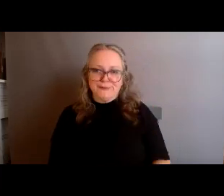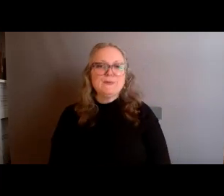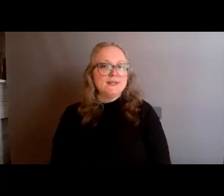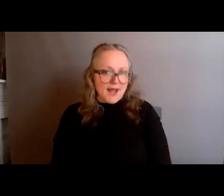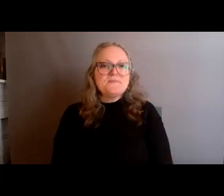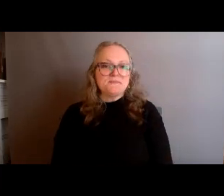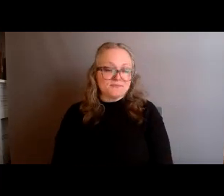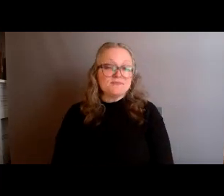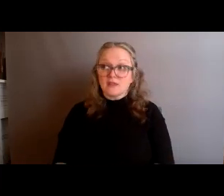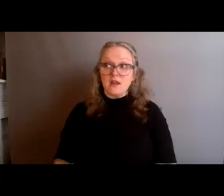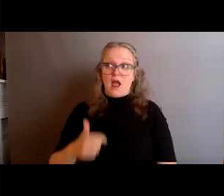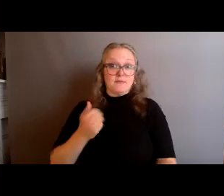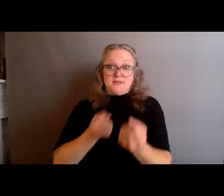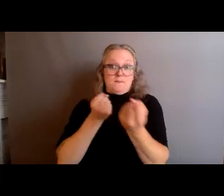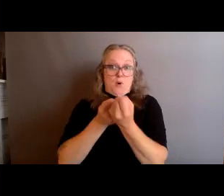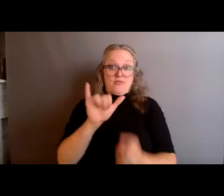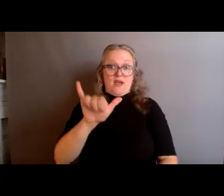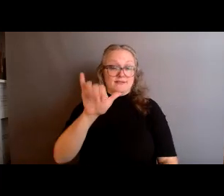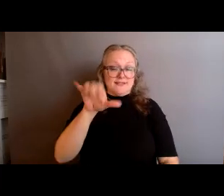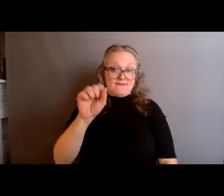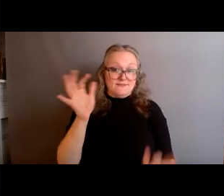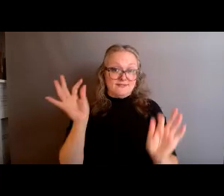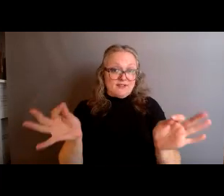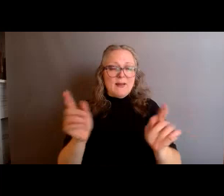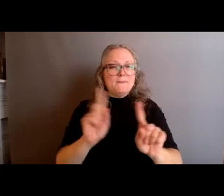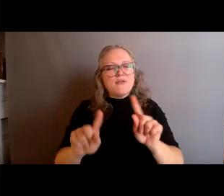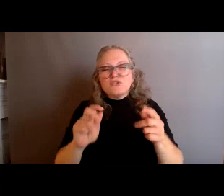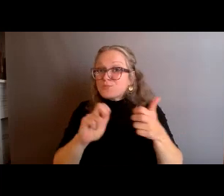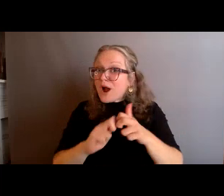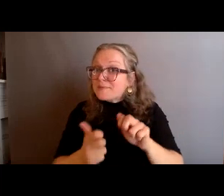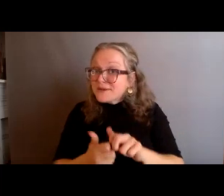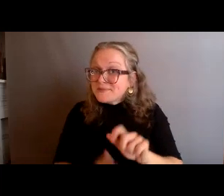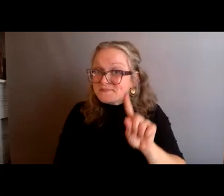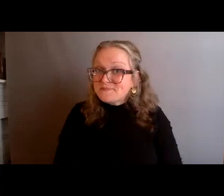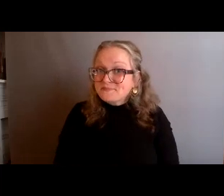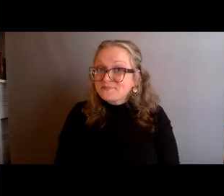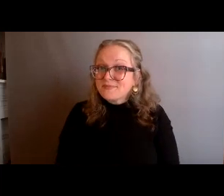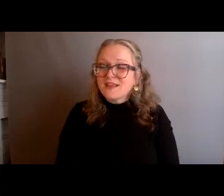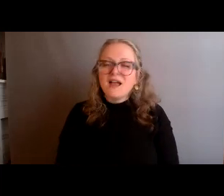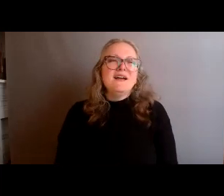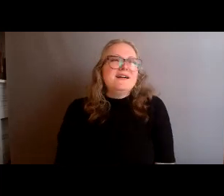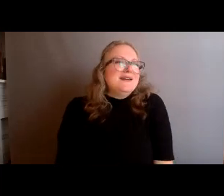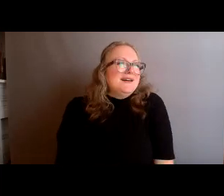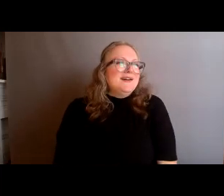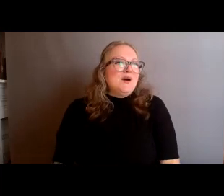I have a big proponent of it too, but here's a problem and it's we don't know why it works